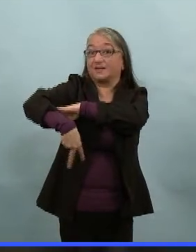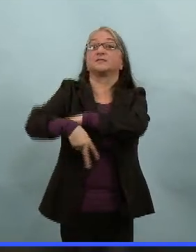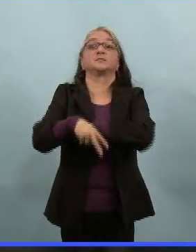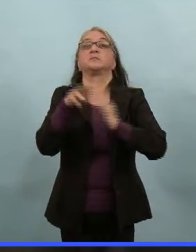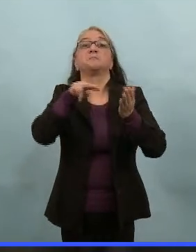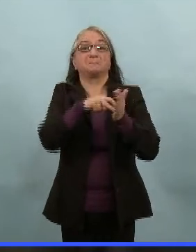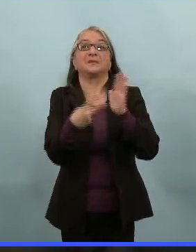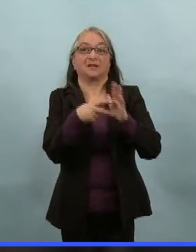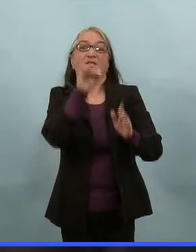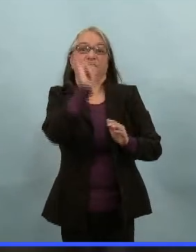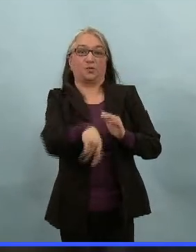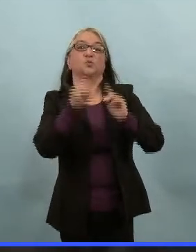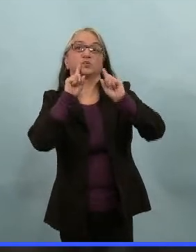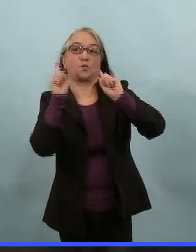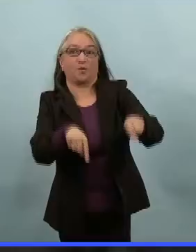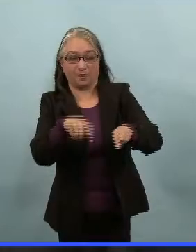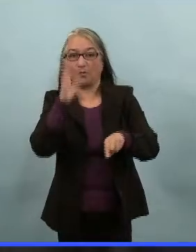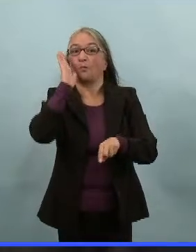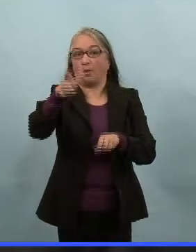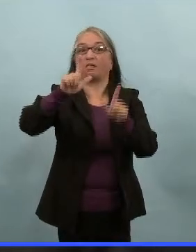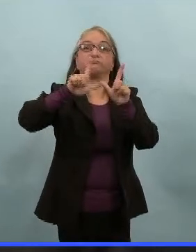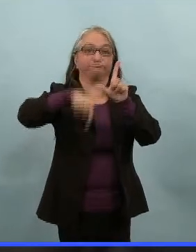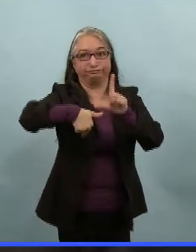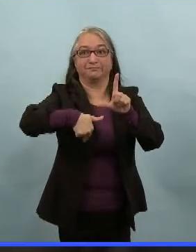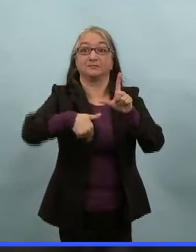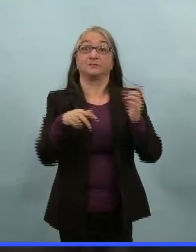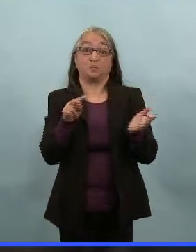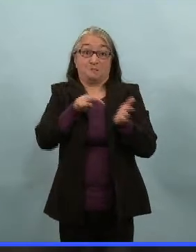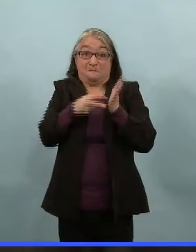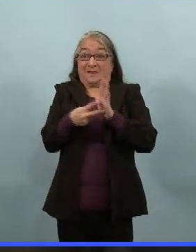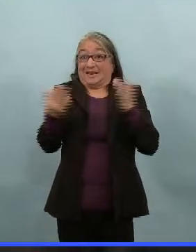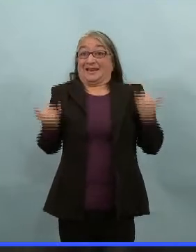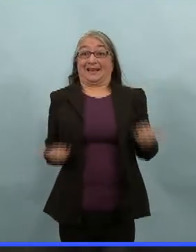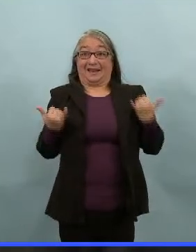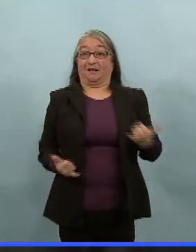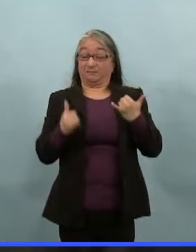pattern this time so we aren't here to speculate on orders and when things are finalized we will